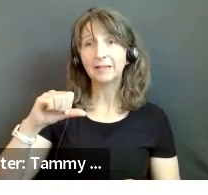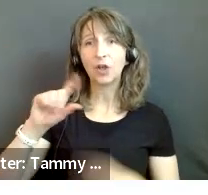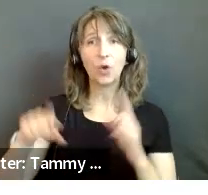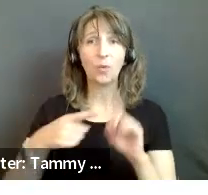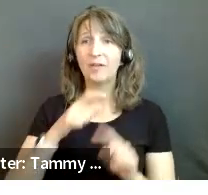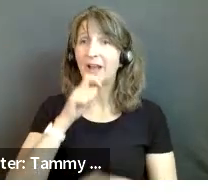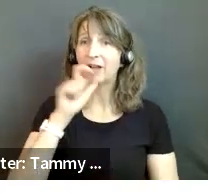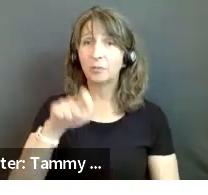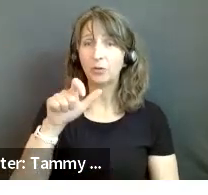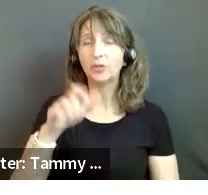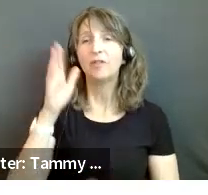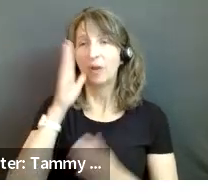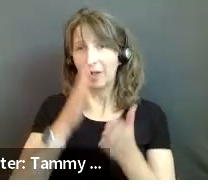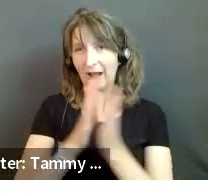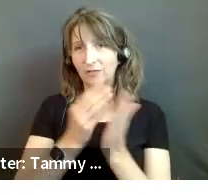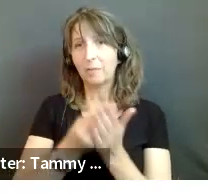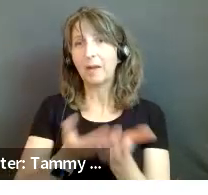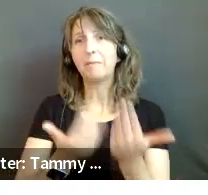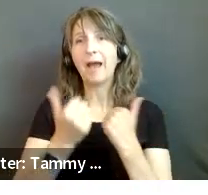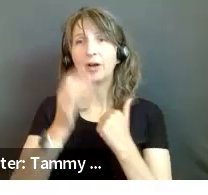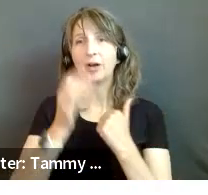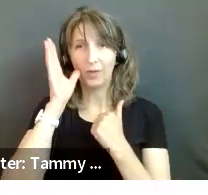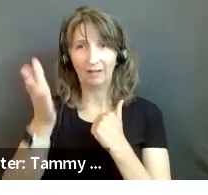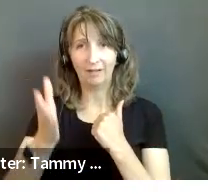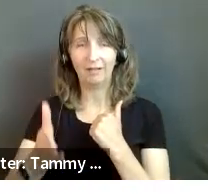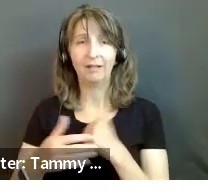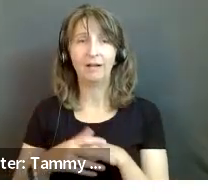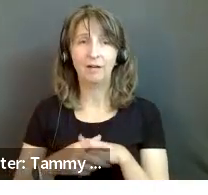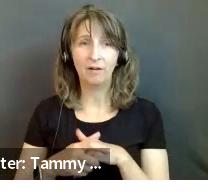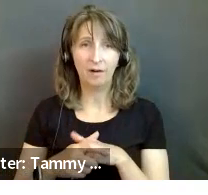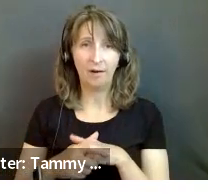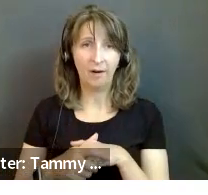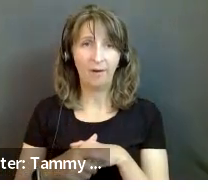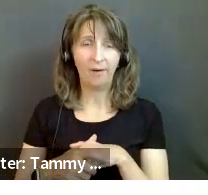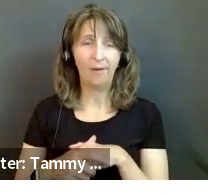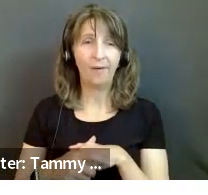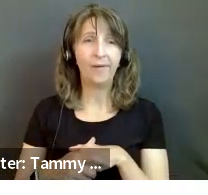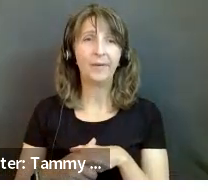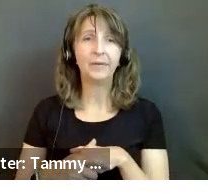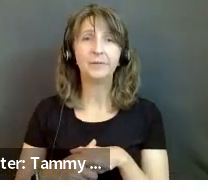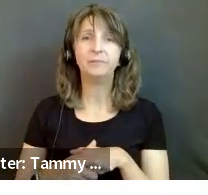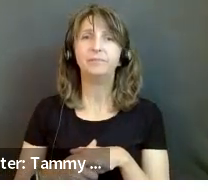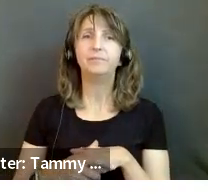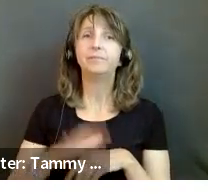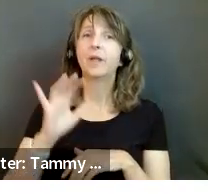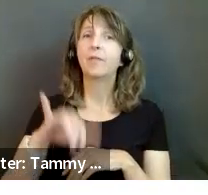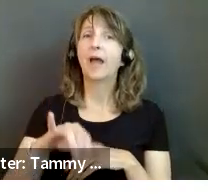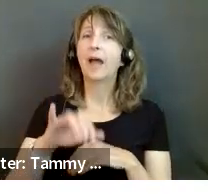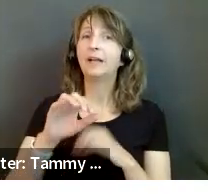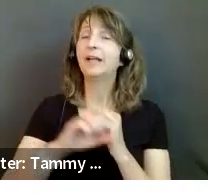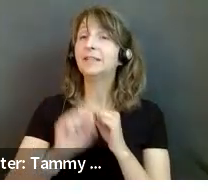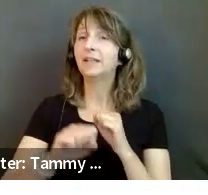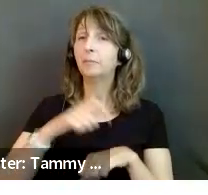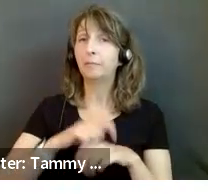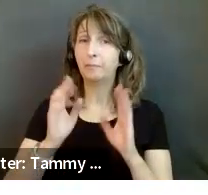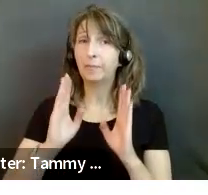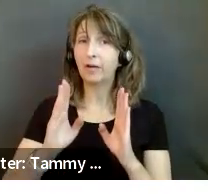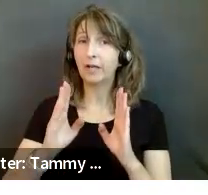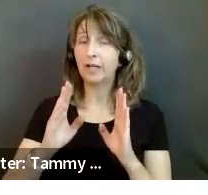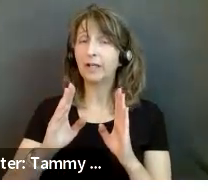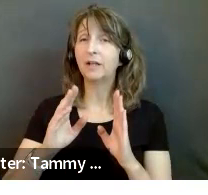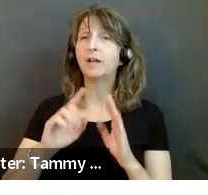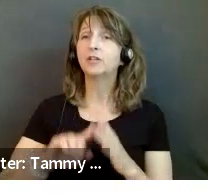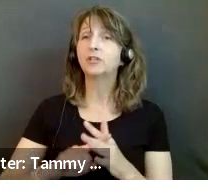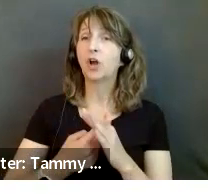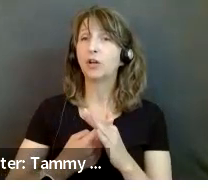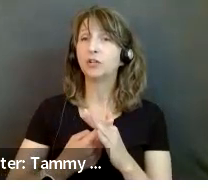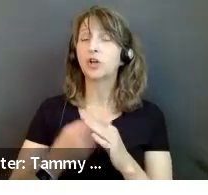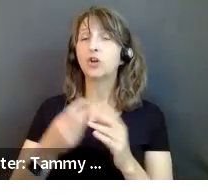Alright. Next slide. So the extended period of eligibility begins immediately the month after your trial work months.